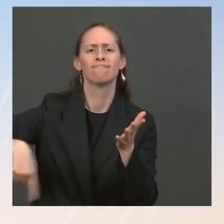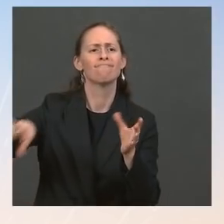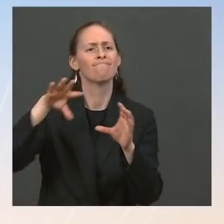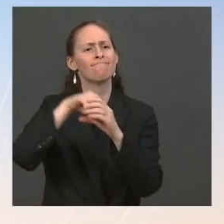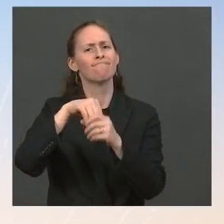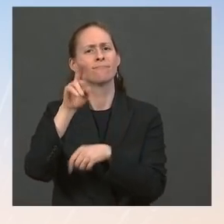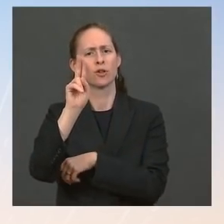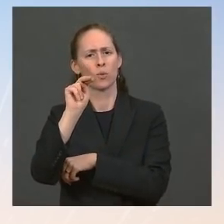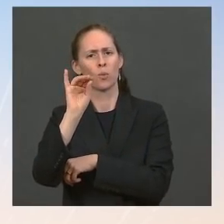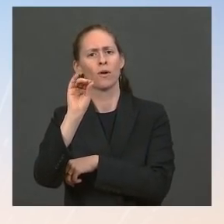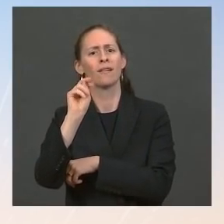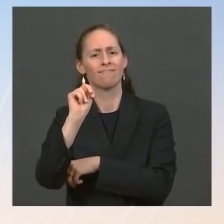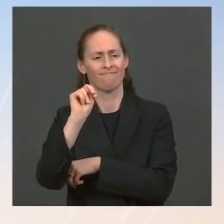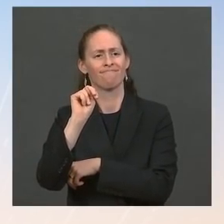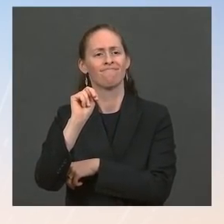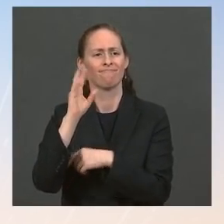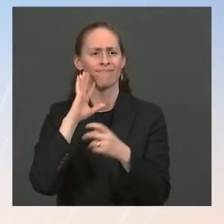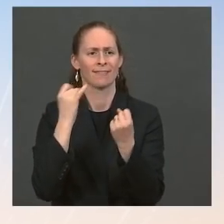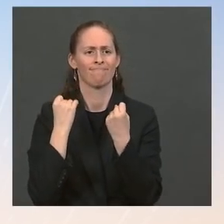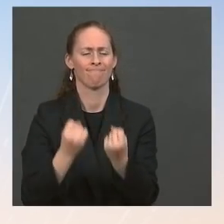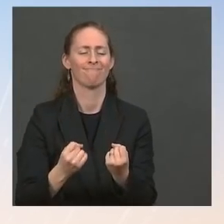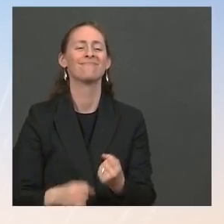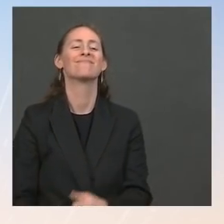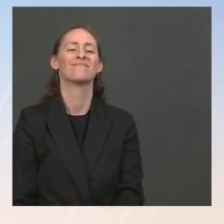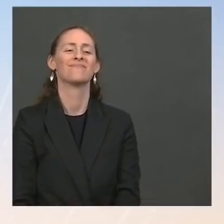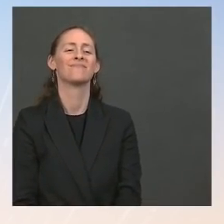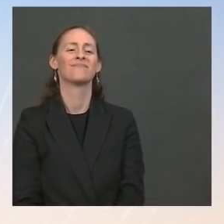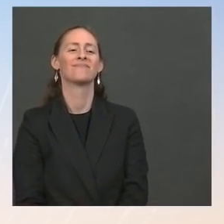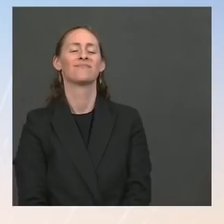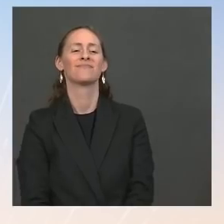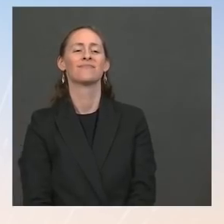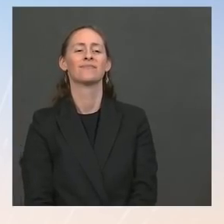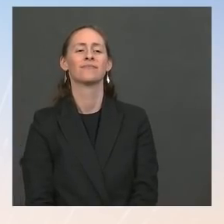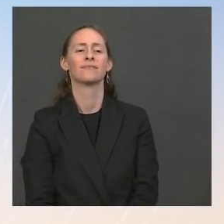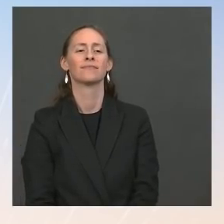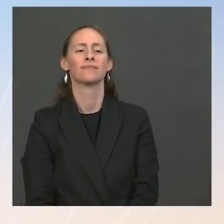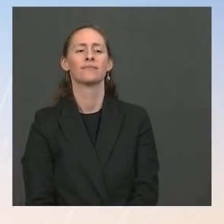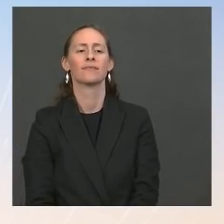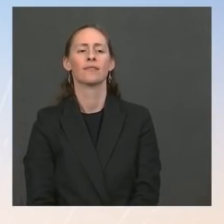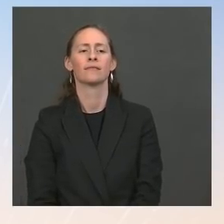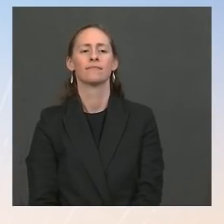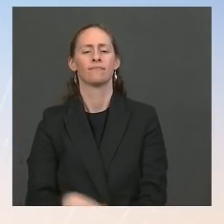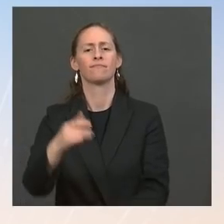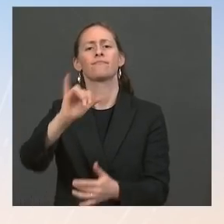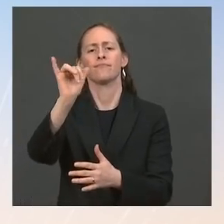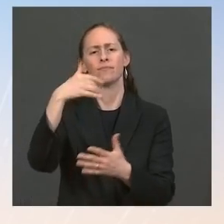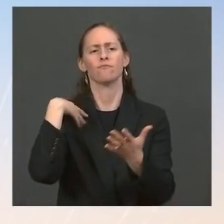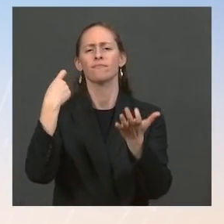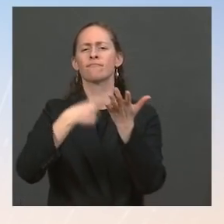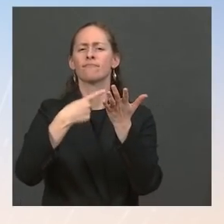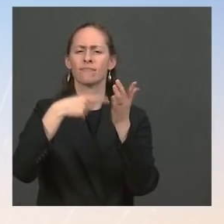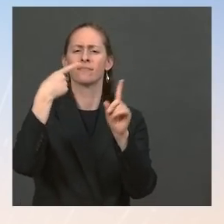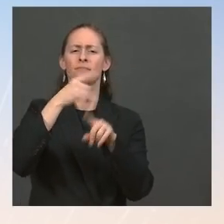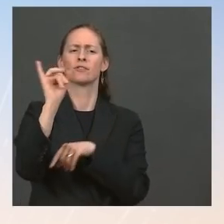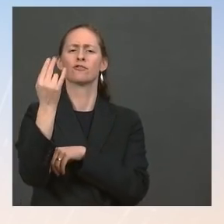which is a government-wide effort toward a goal that 40 percent of the overall benefits from federal investments in climate and clean energy